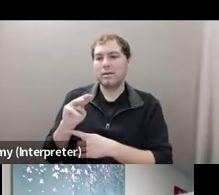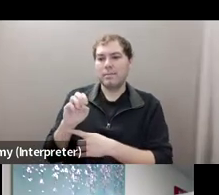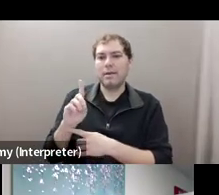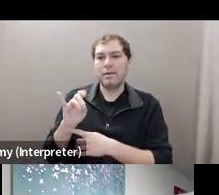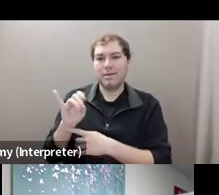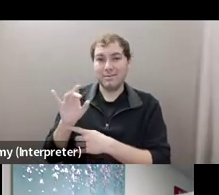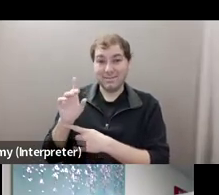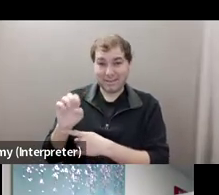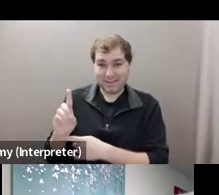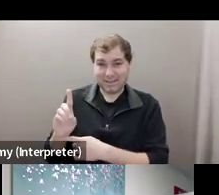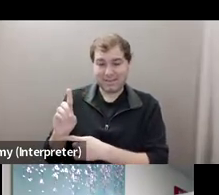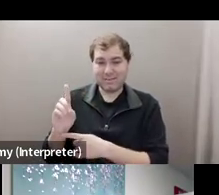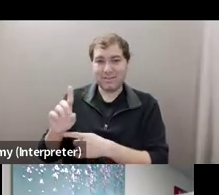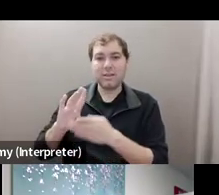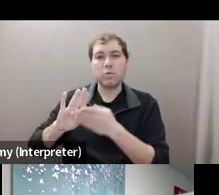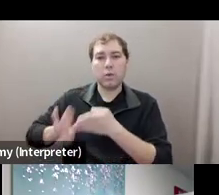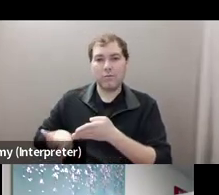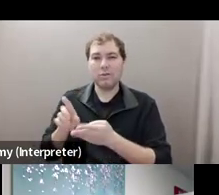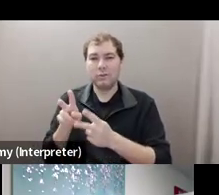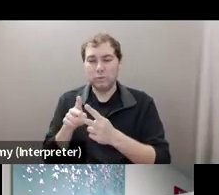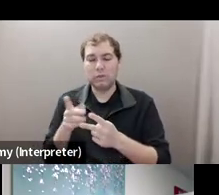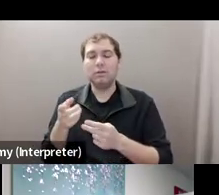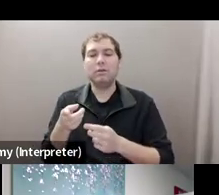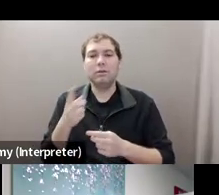Maria Cordova: That can also be a sticky point, because sometimes we have to send them